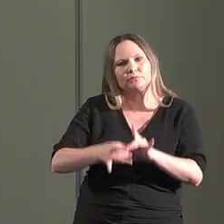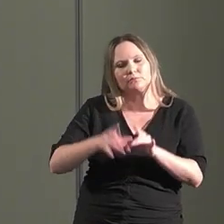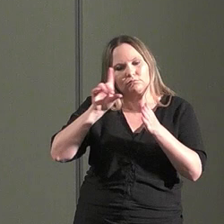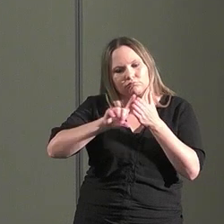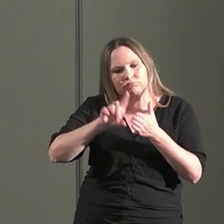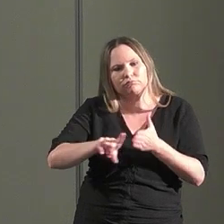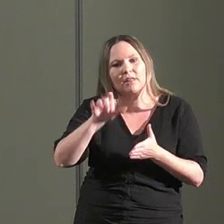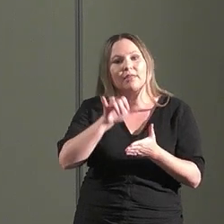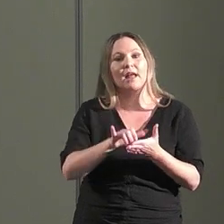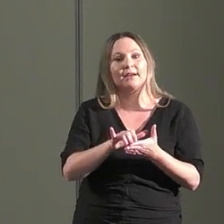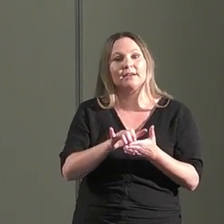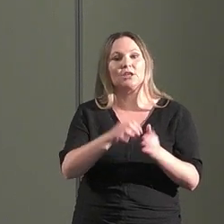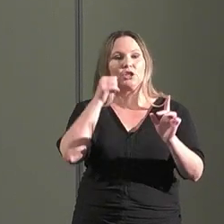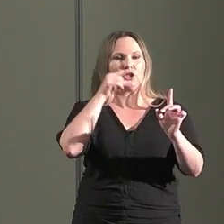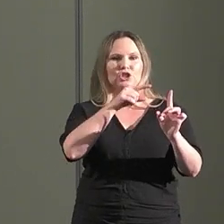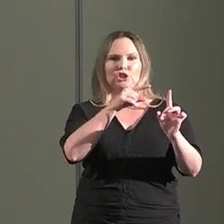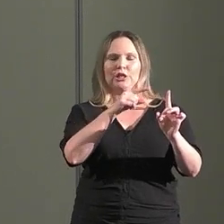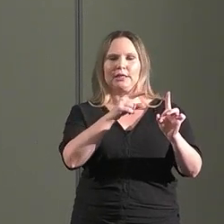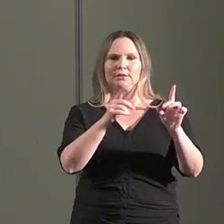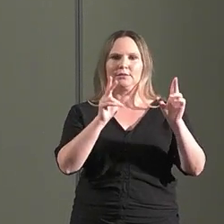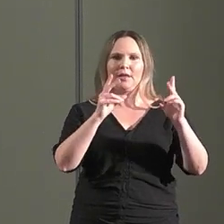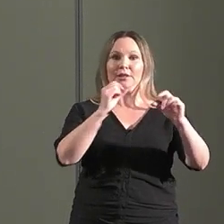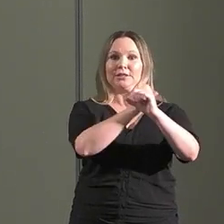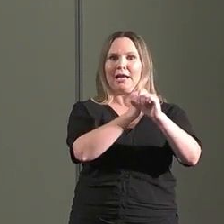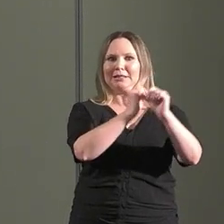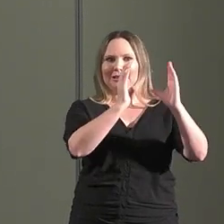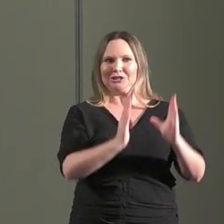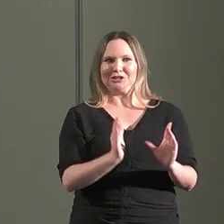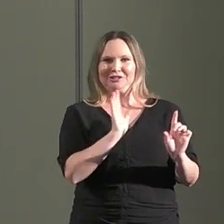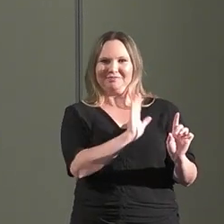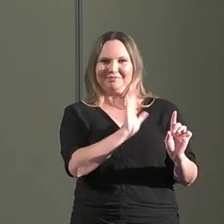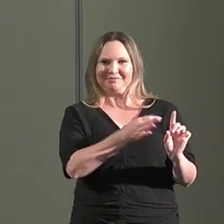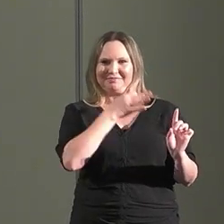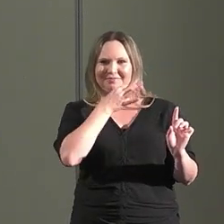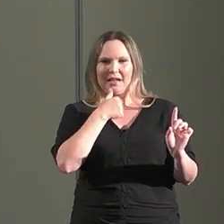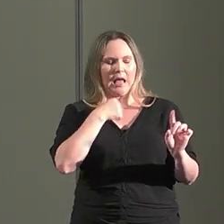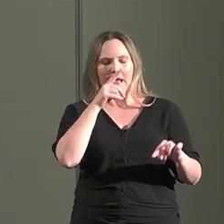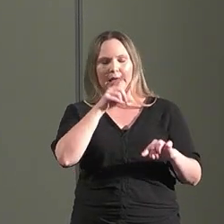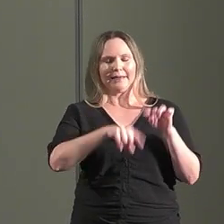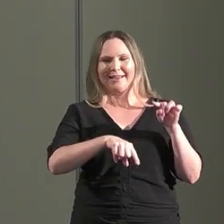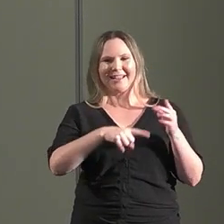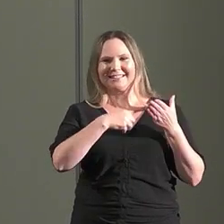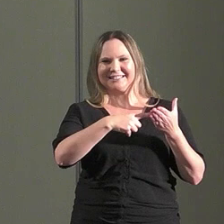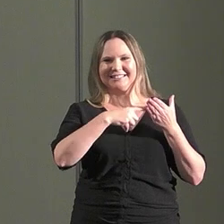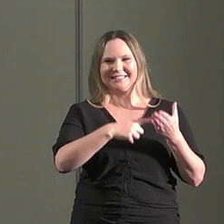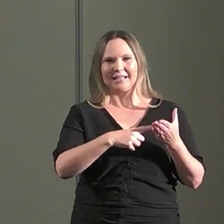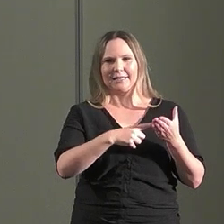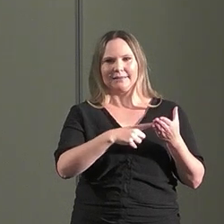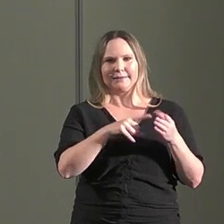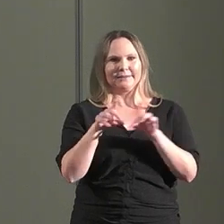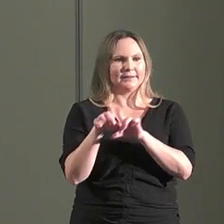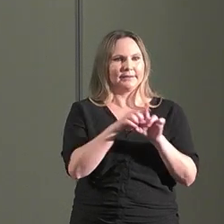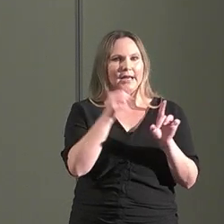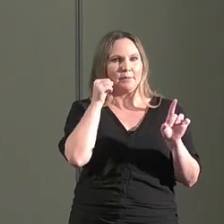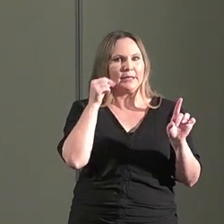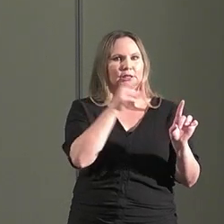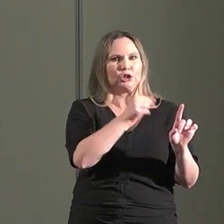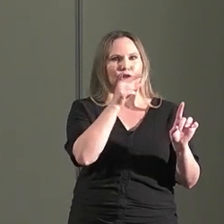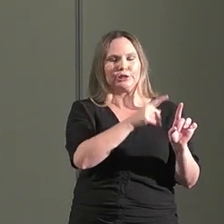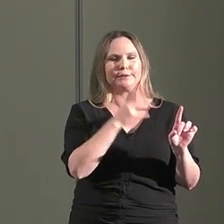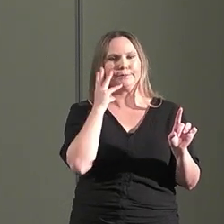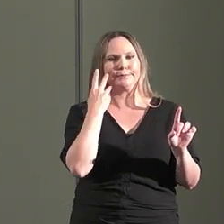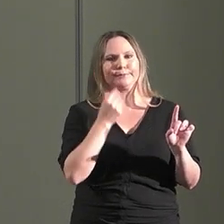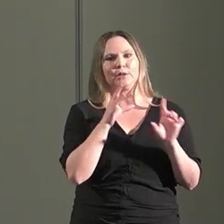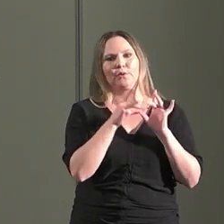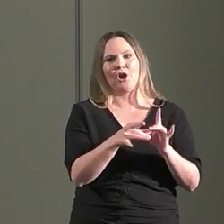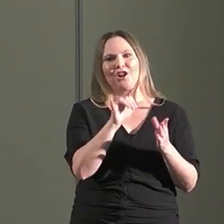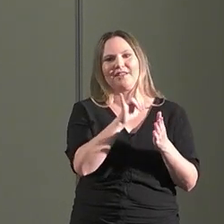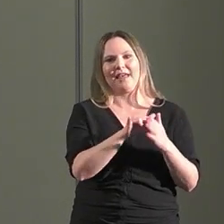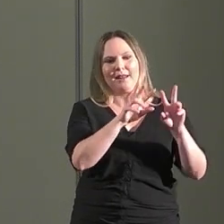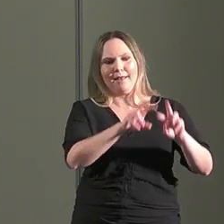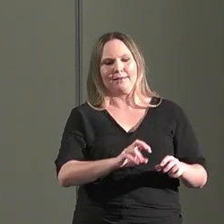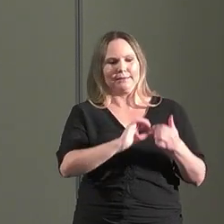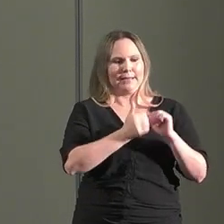She is the statistician I could not speak about how they work.